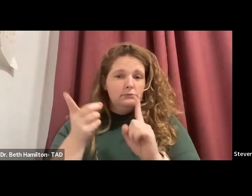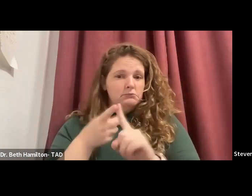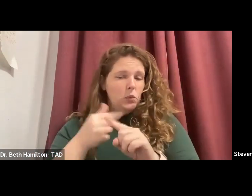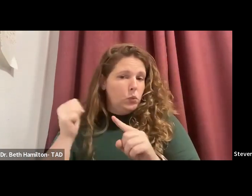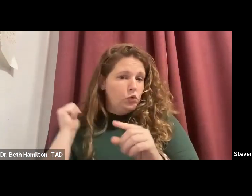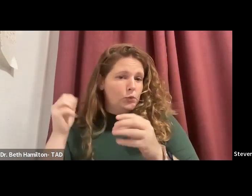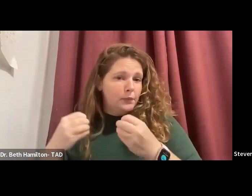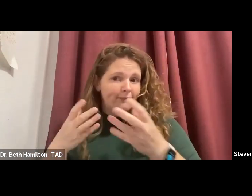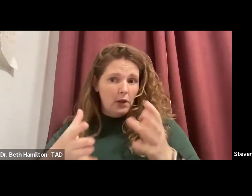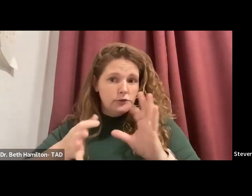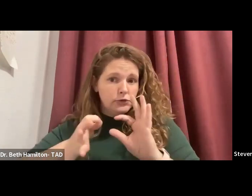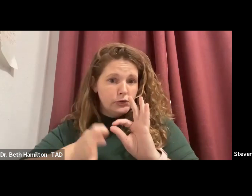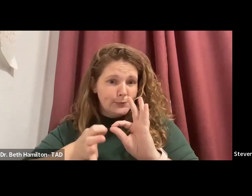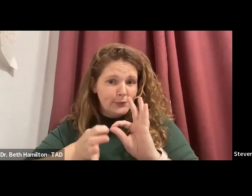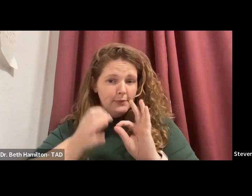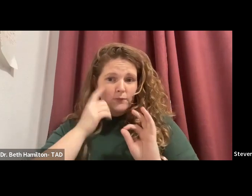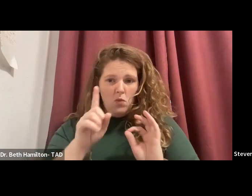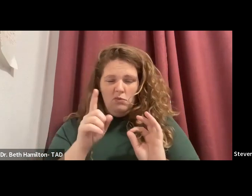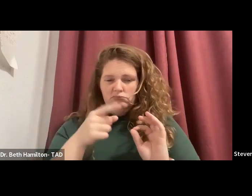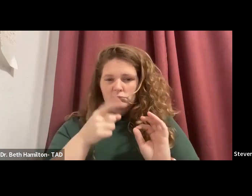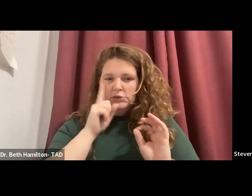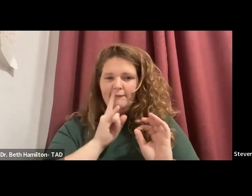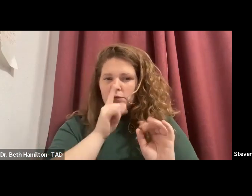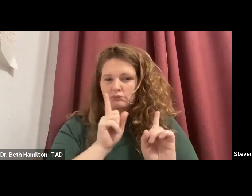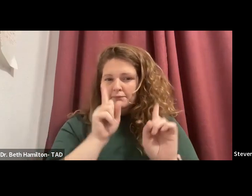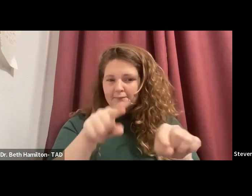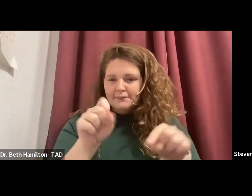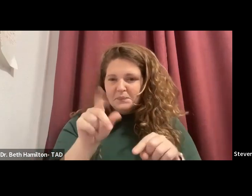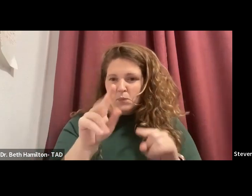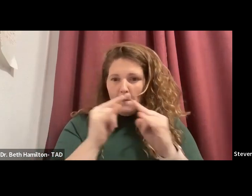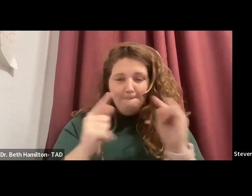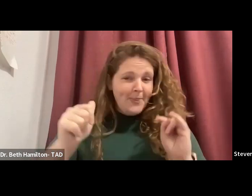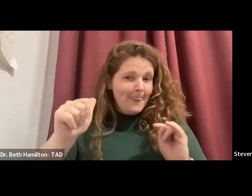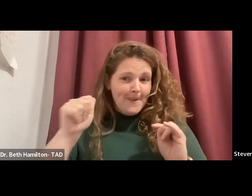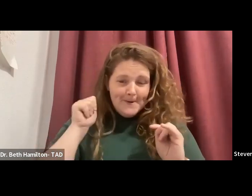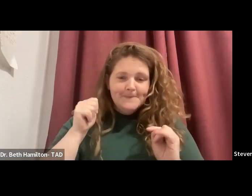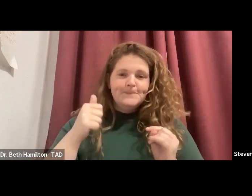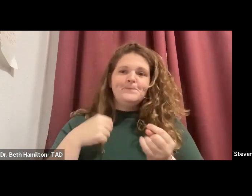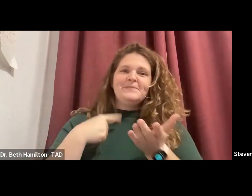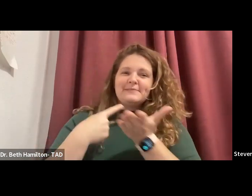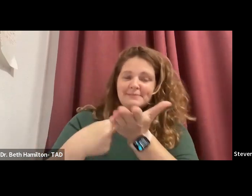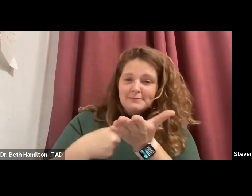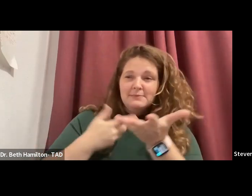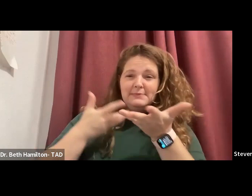some of the tweaks to some of the language. These bits of action that we can take for the